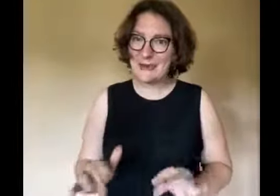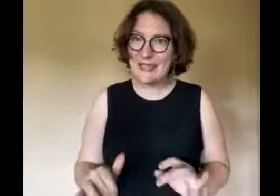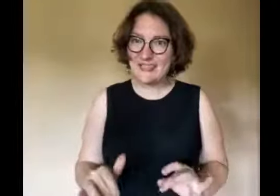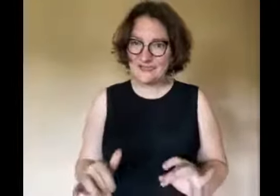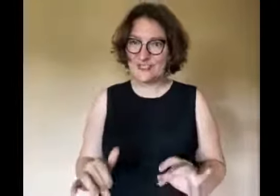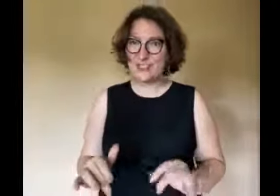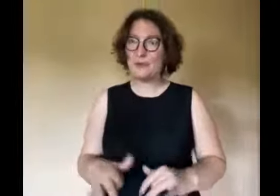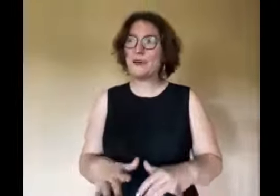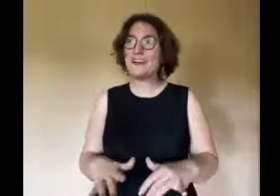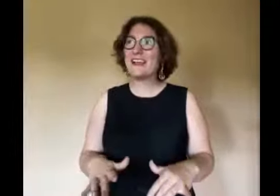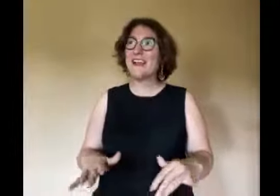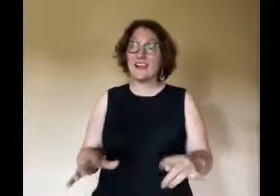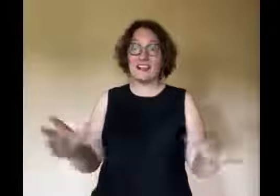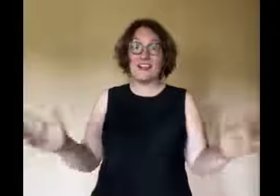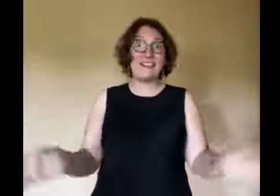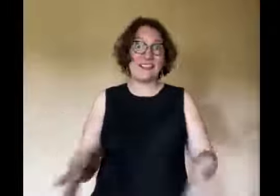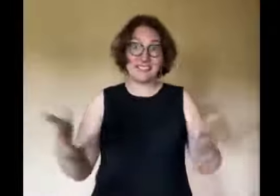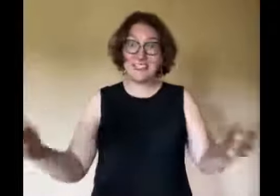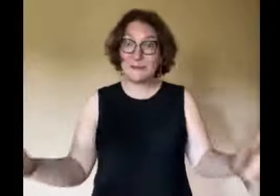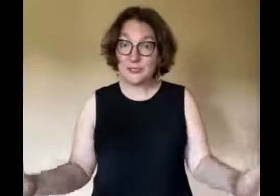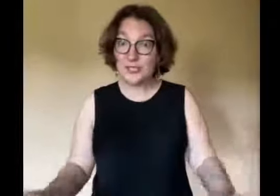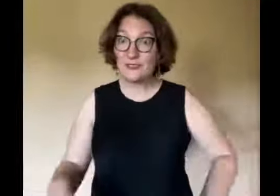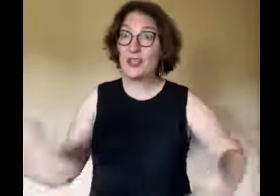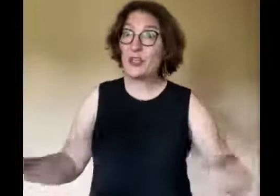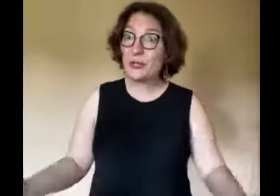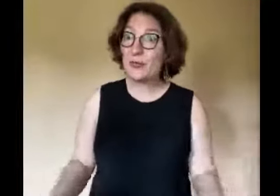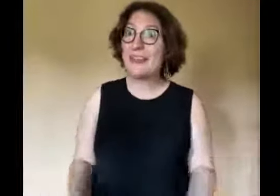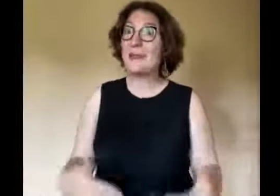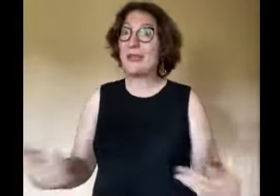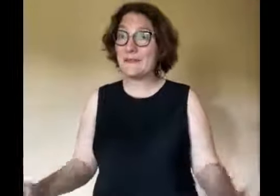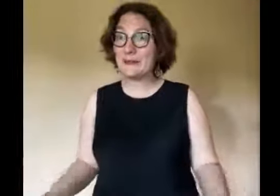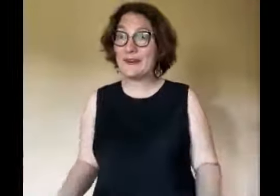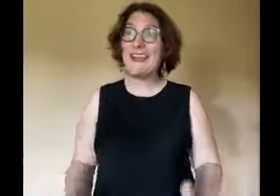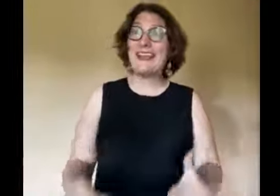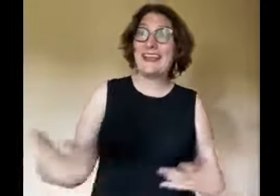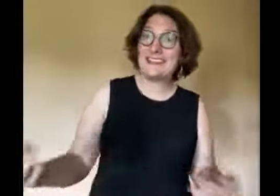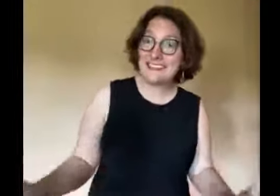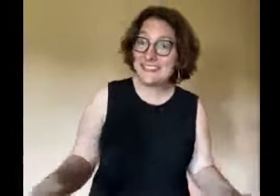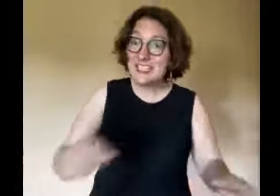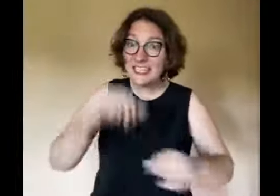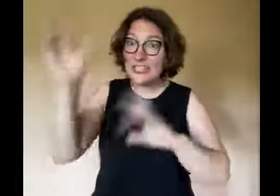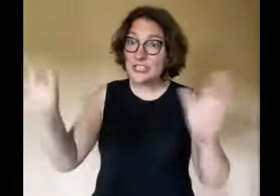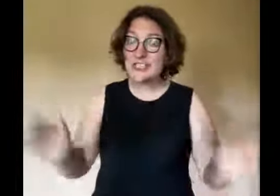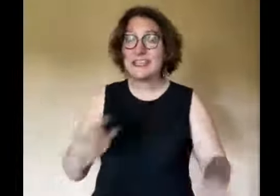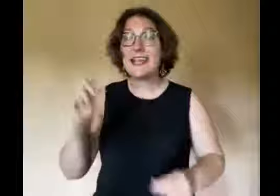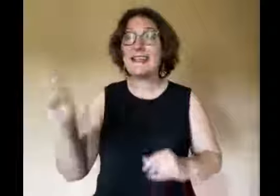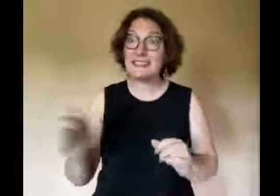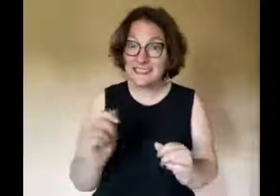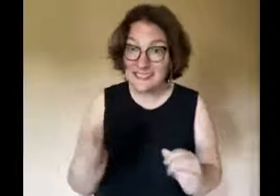you participate at, you're going to get exactly what you need out of the class. 19:12 Last, the last round last cohort, 19:16 I don't think there was anybody who actually watched all of the modules during the class. But in the two months since the class has